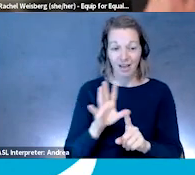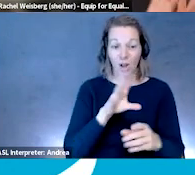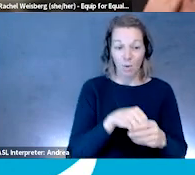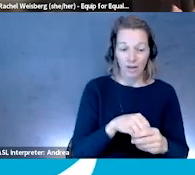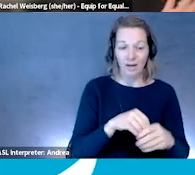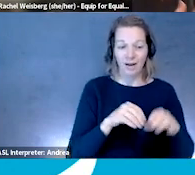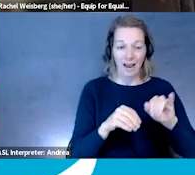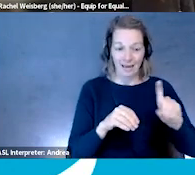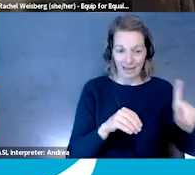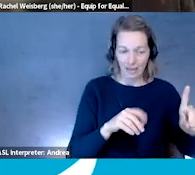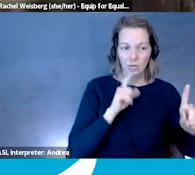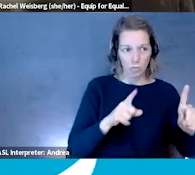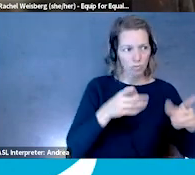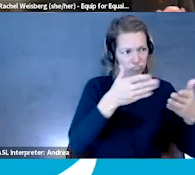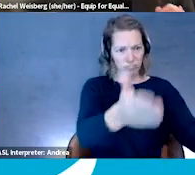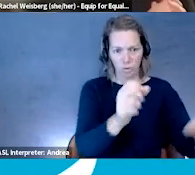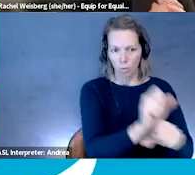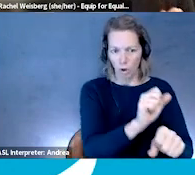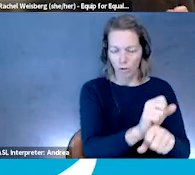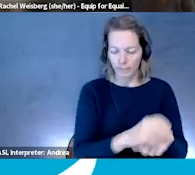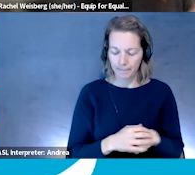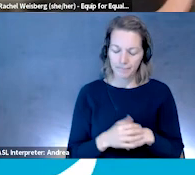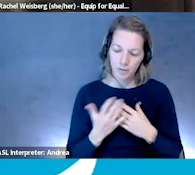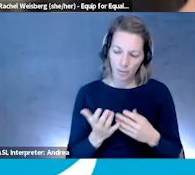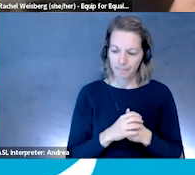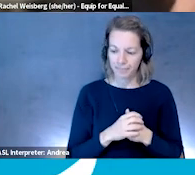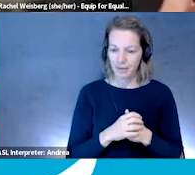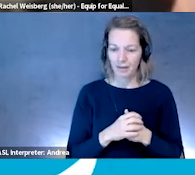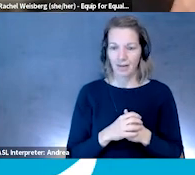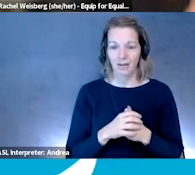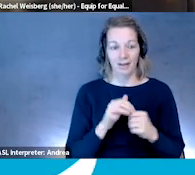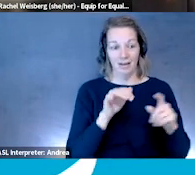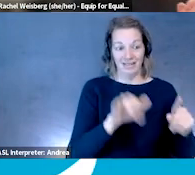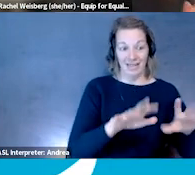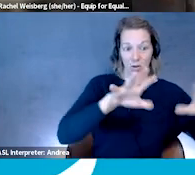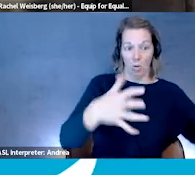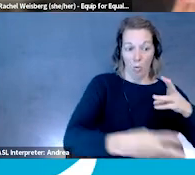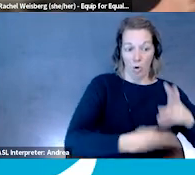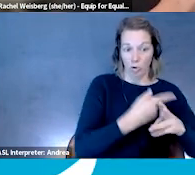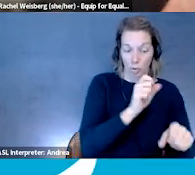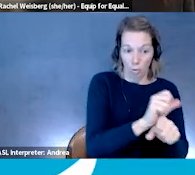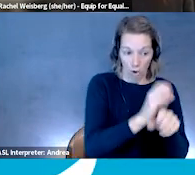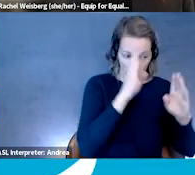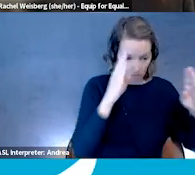COURSE, IT IS CONSISTENT WITH EVERYTHING WE DO HERE AT CAP, INCLUDING FOLKS